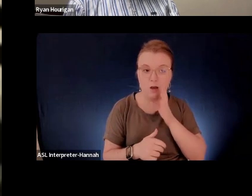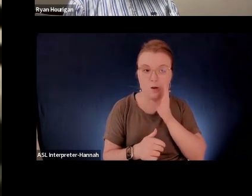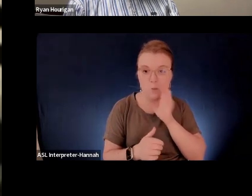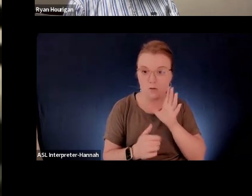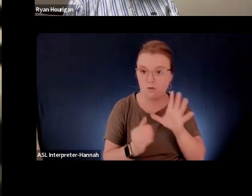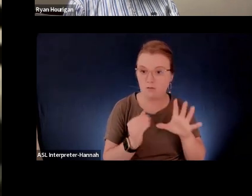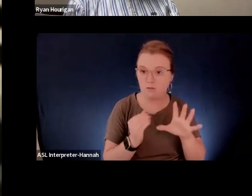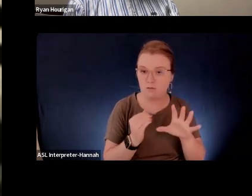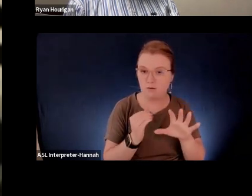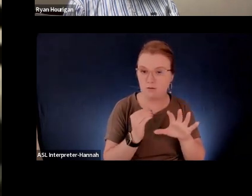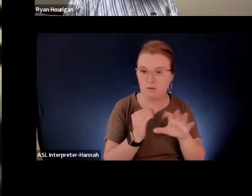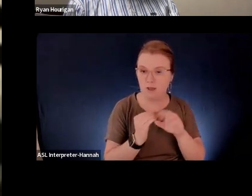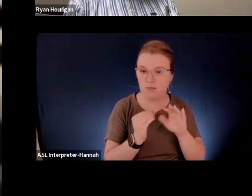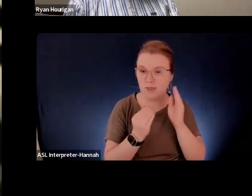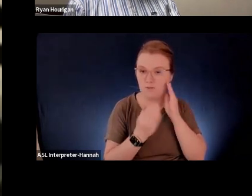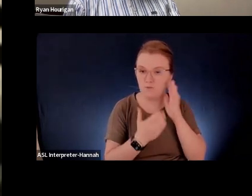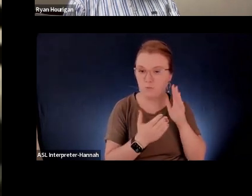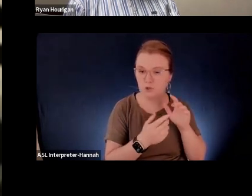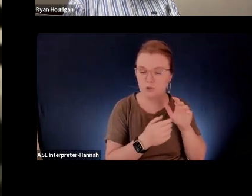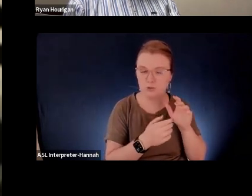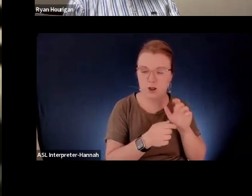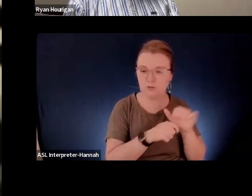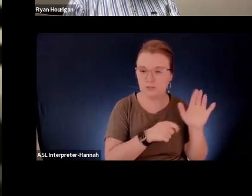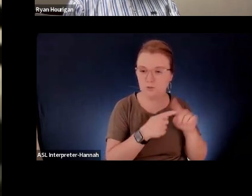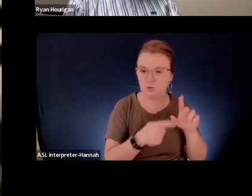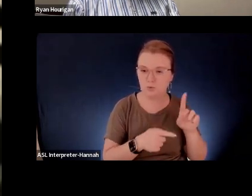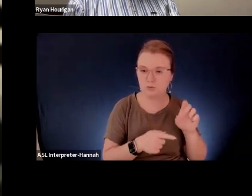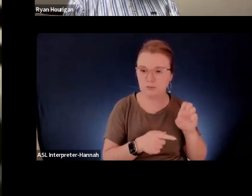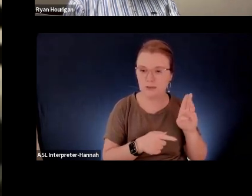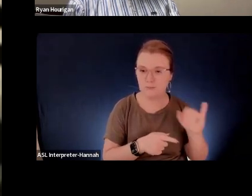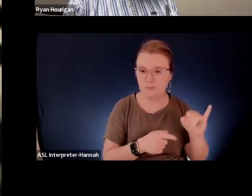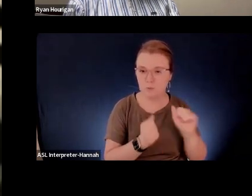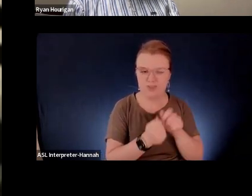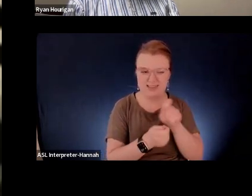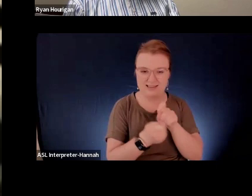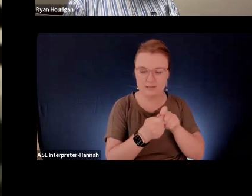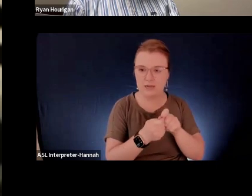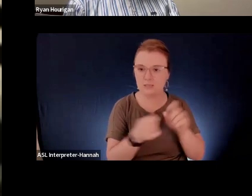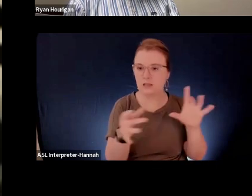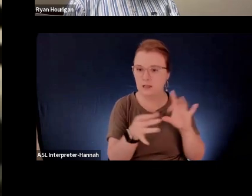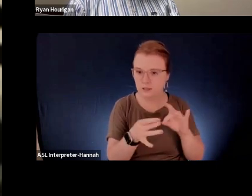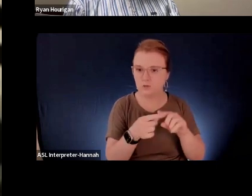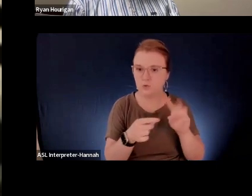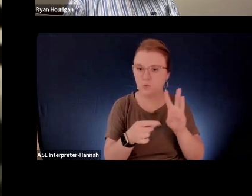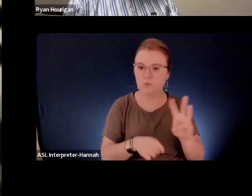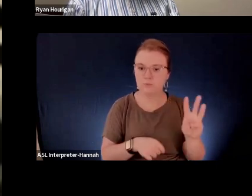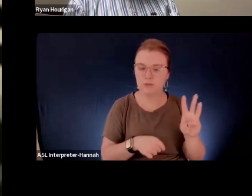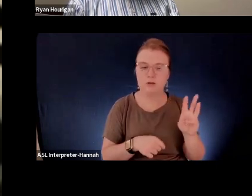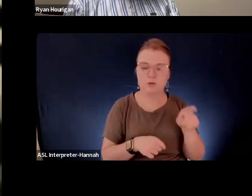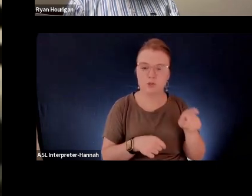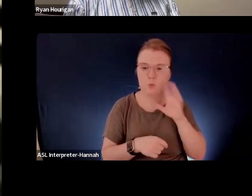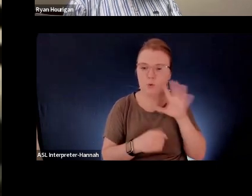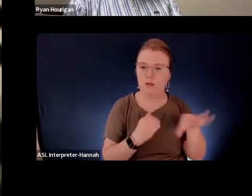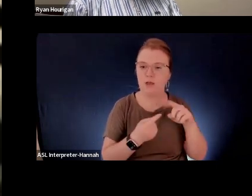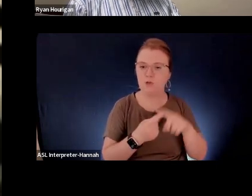I'll get that to Debi with an exact link to the website that she could put in the follow-up notes